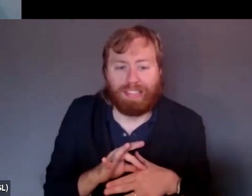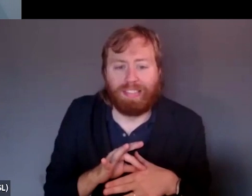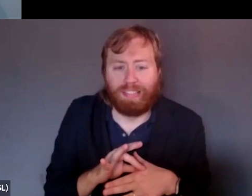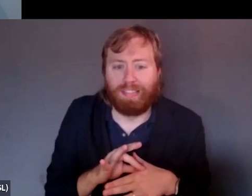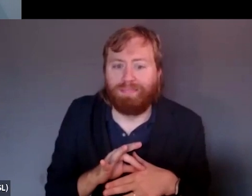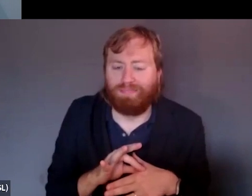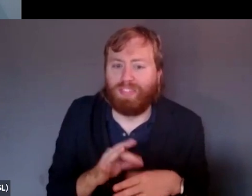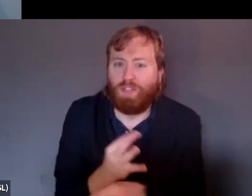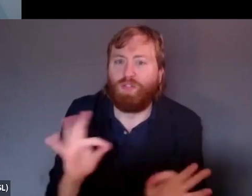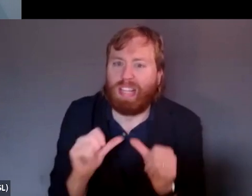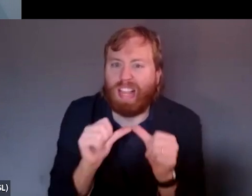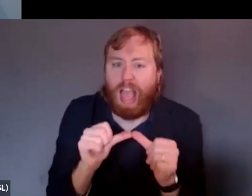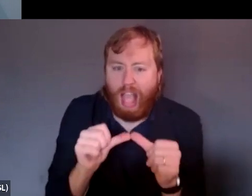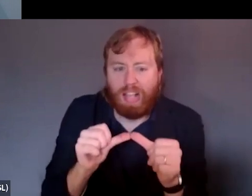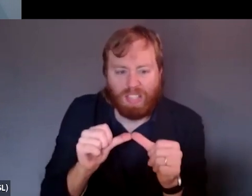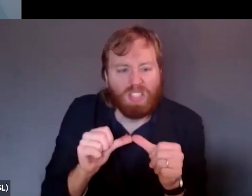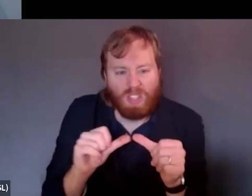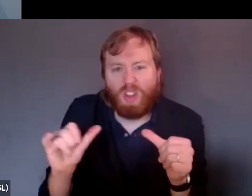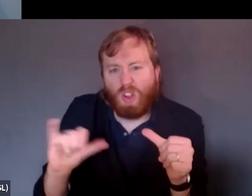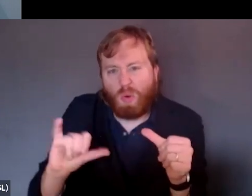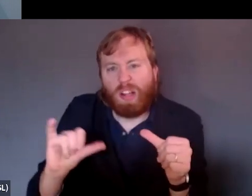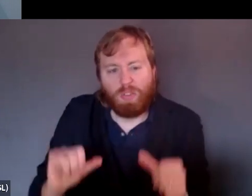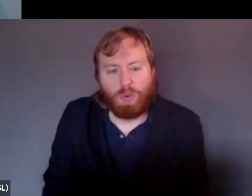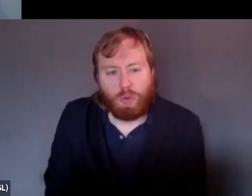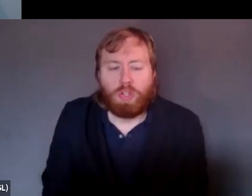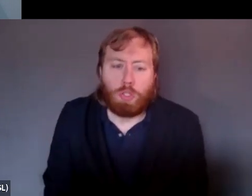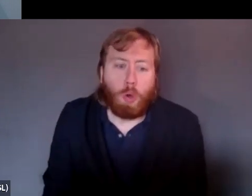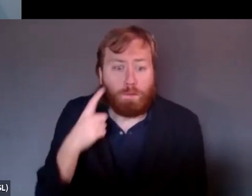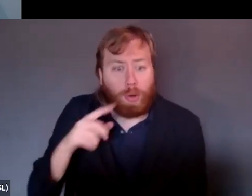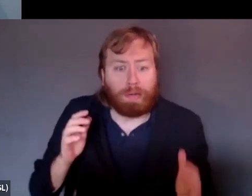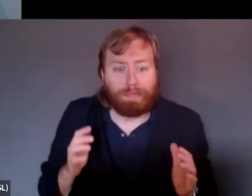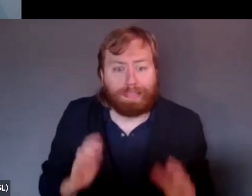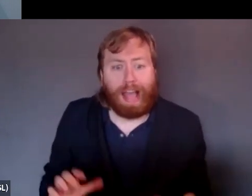really it's all wrapped up about a month before launch so that that final QA phase is very minor.